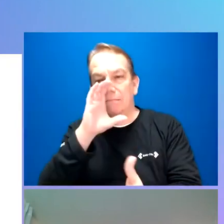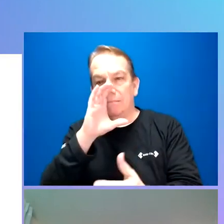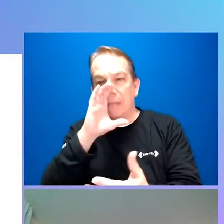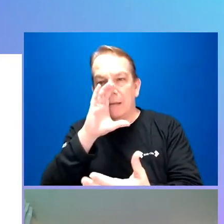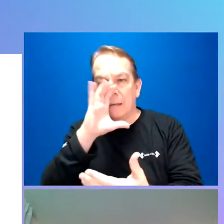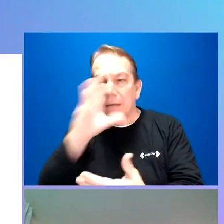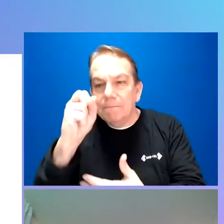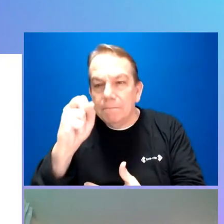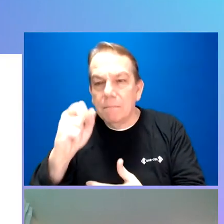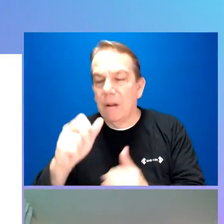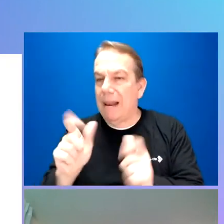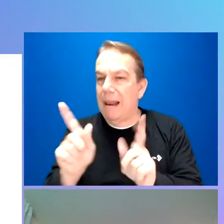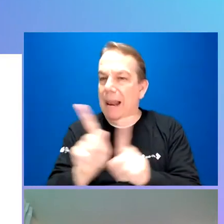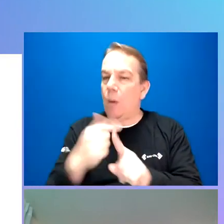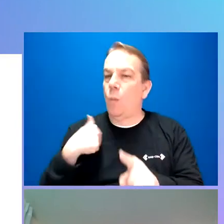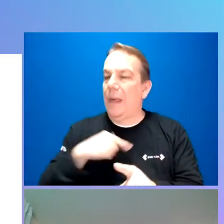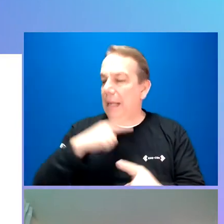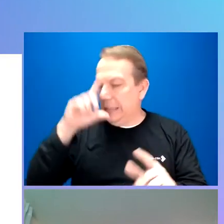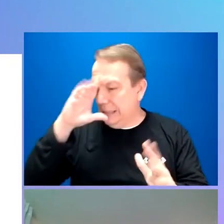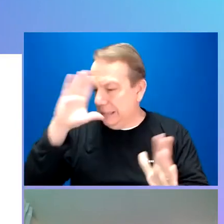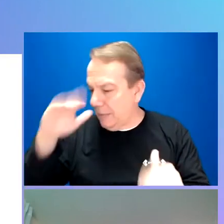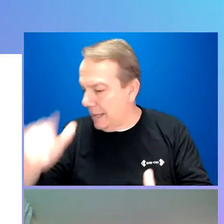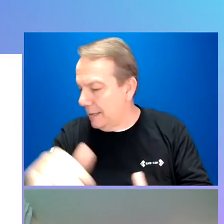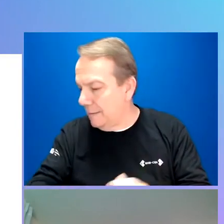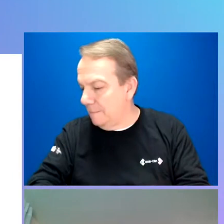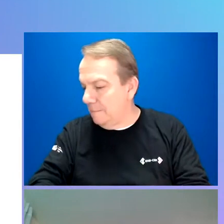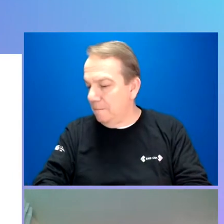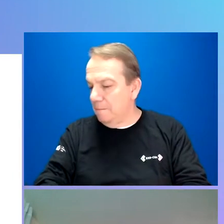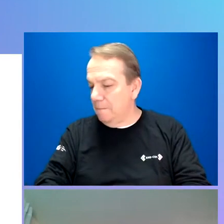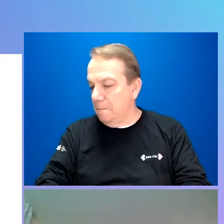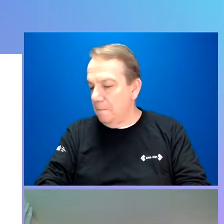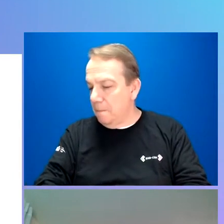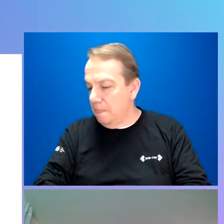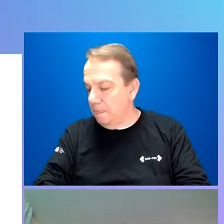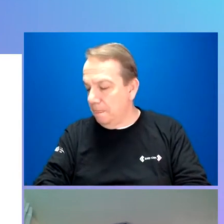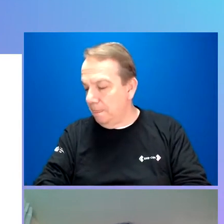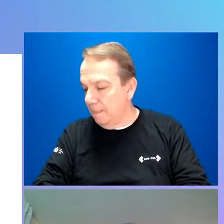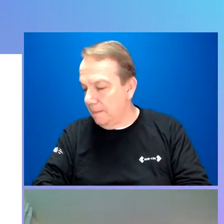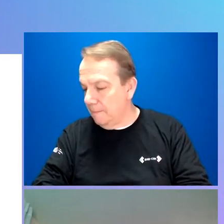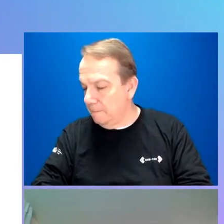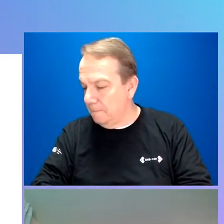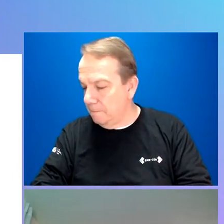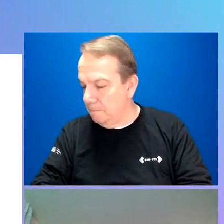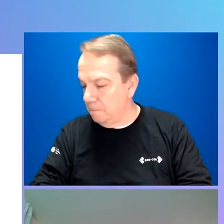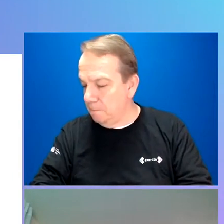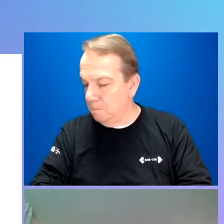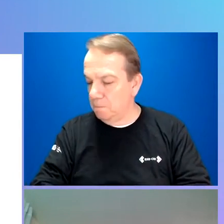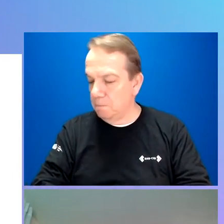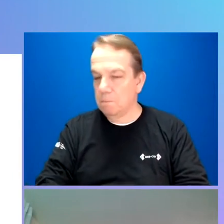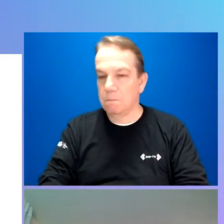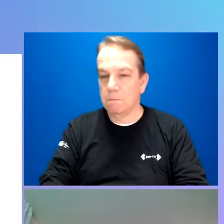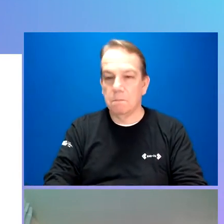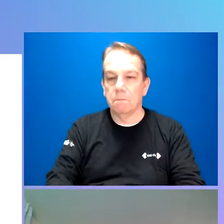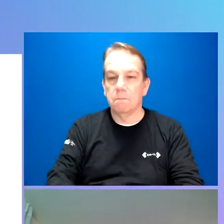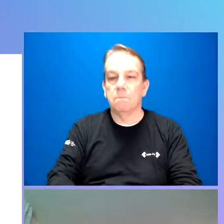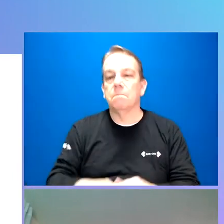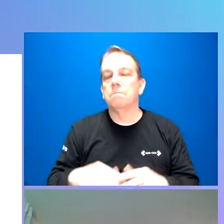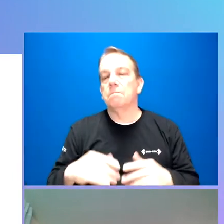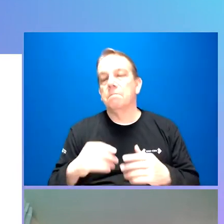consultation, internal consultations with my leadership